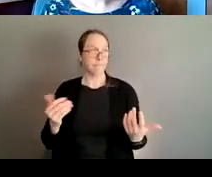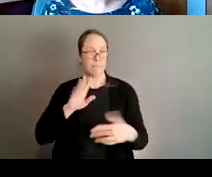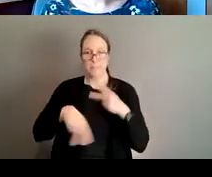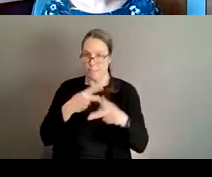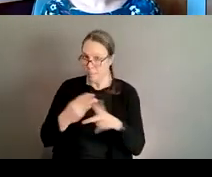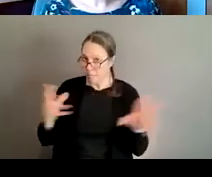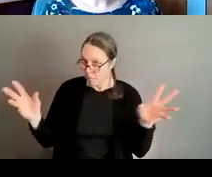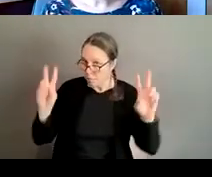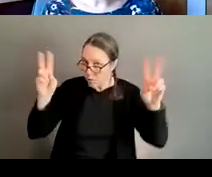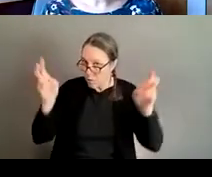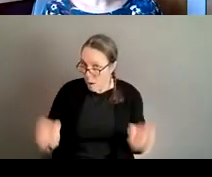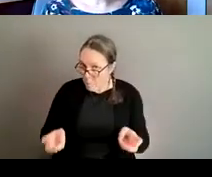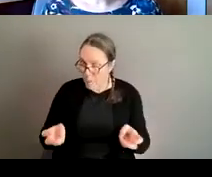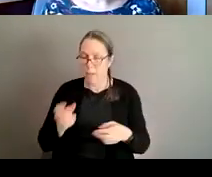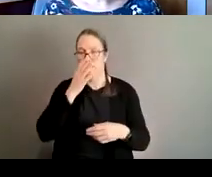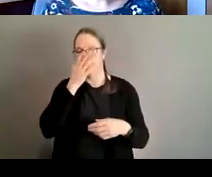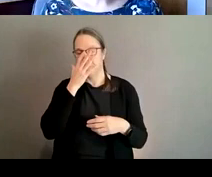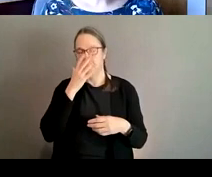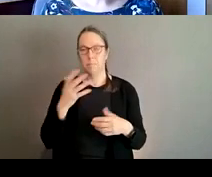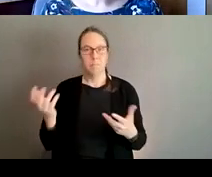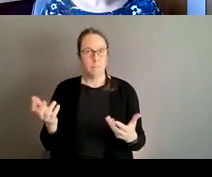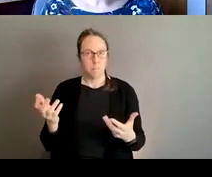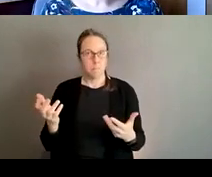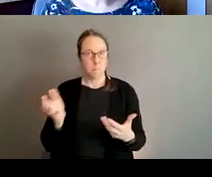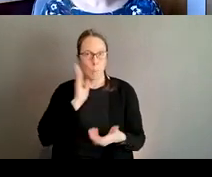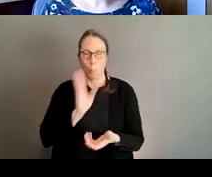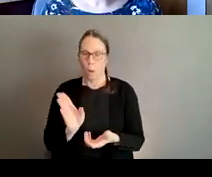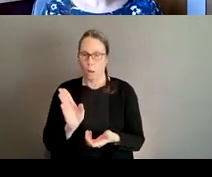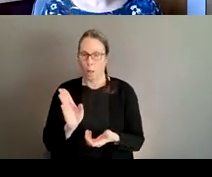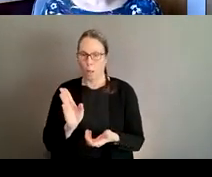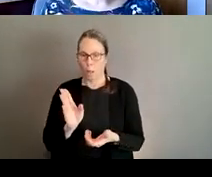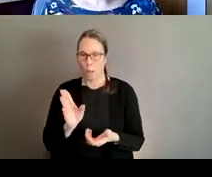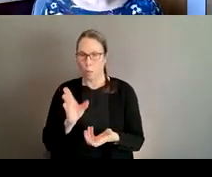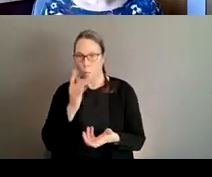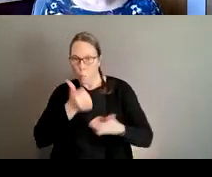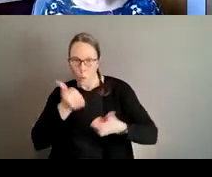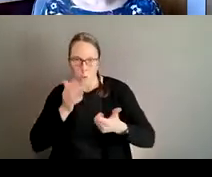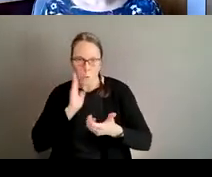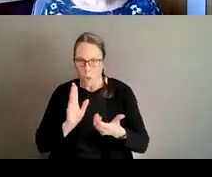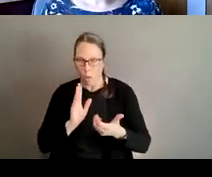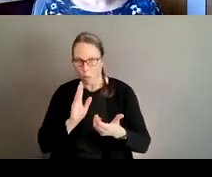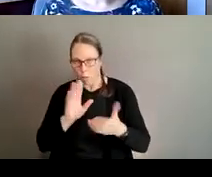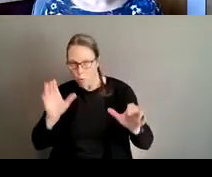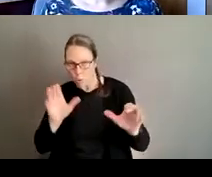we'll talk about in a couple of minutes, you're going to slide into. So with session format